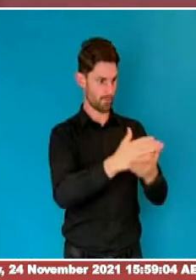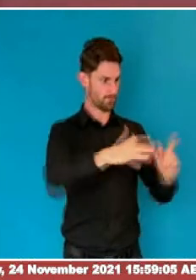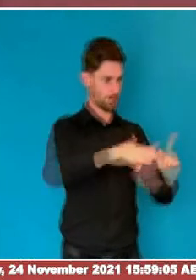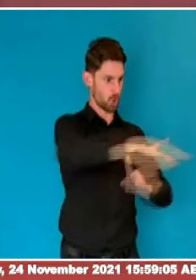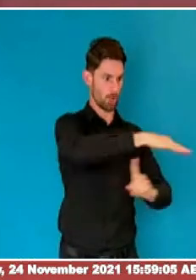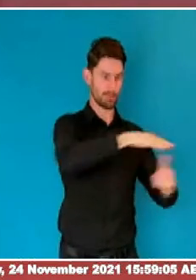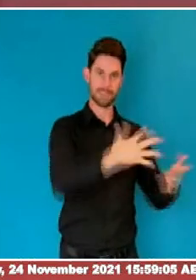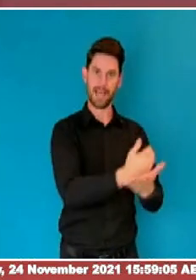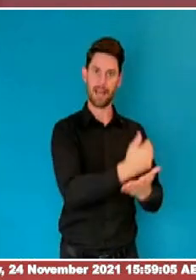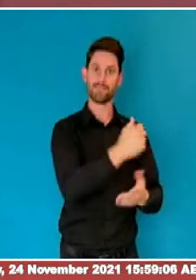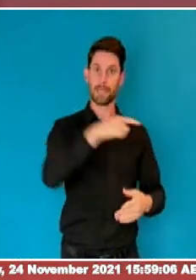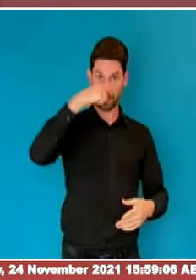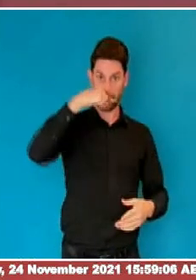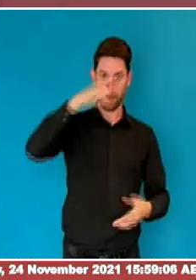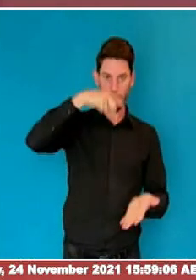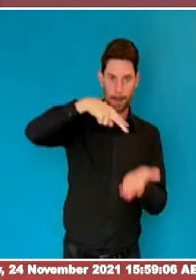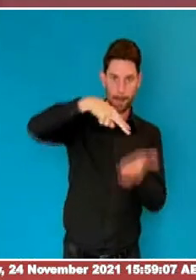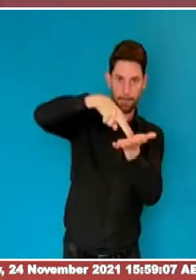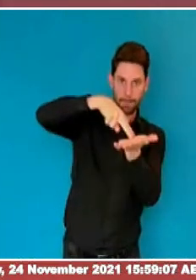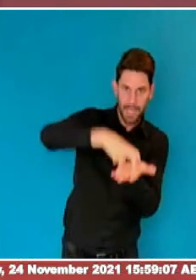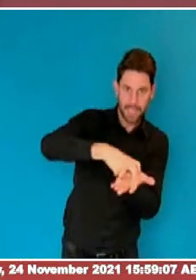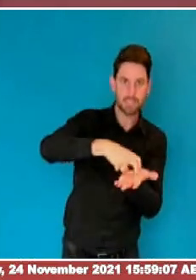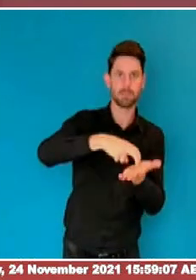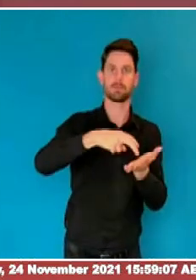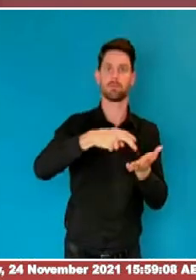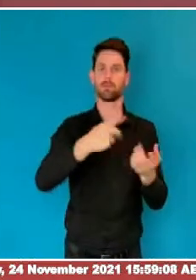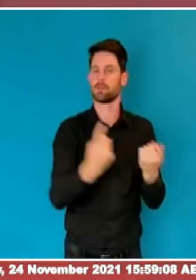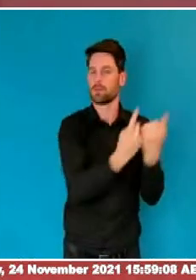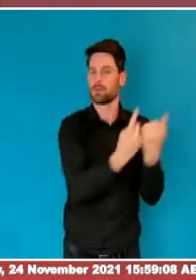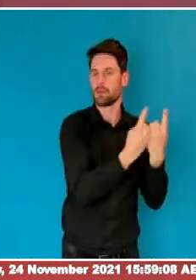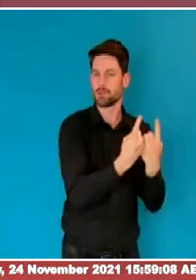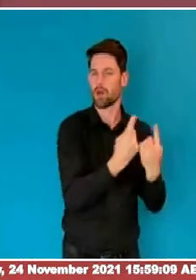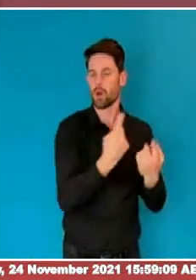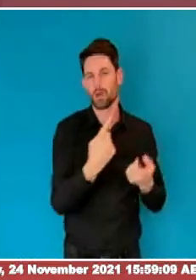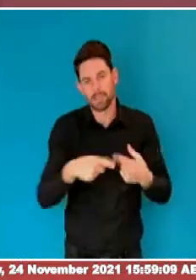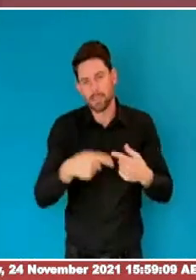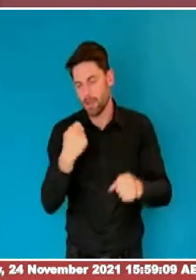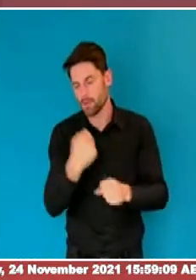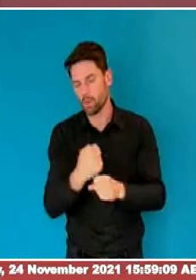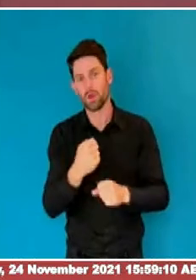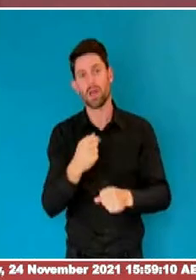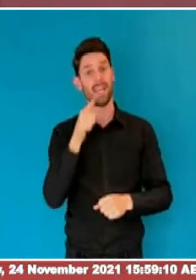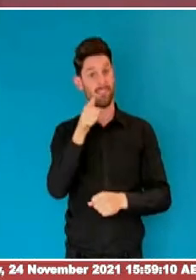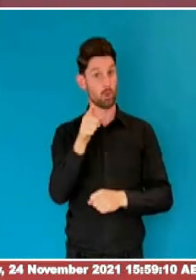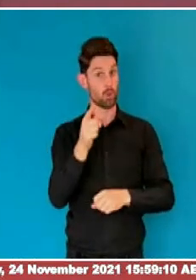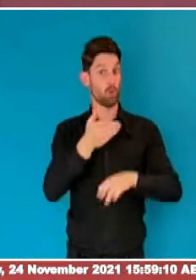So throughout that whole process, if you were new in the organisation coming through the